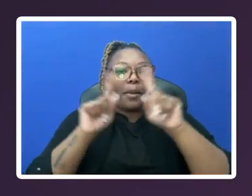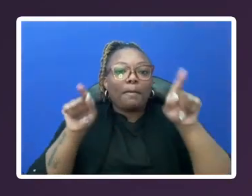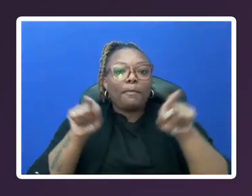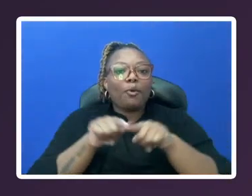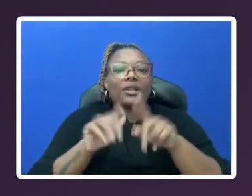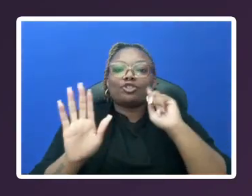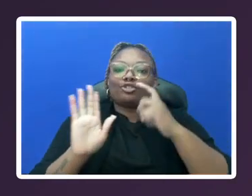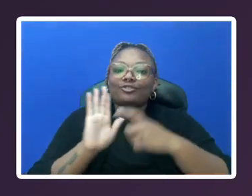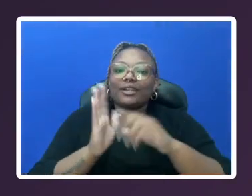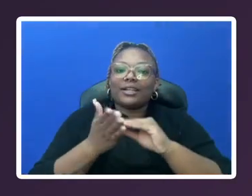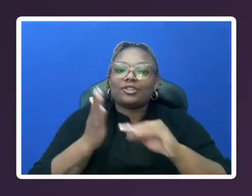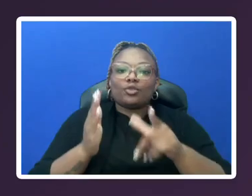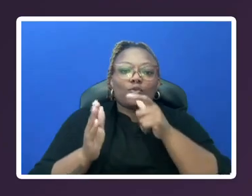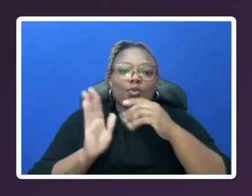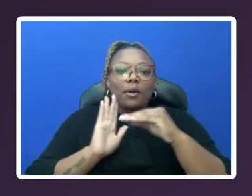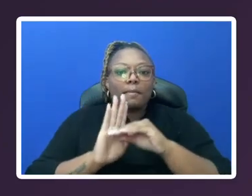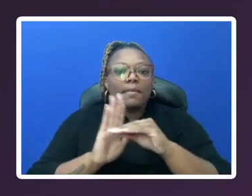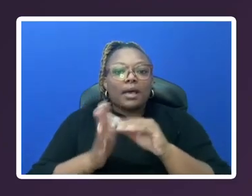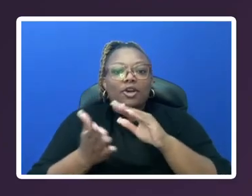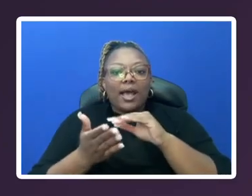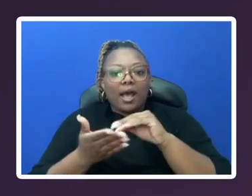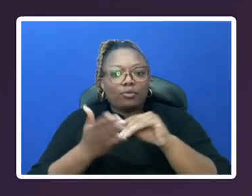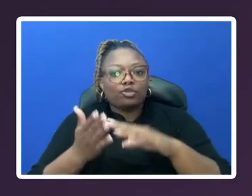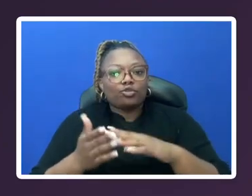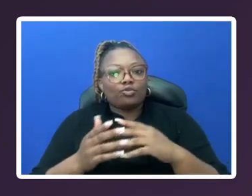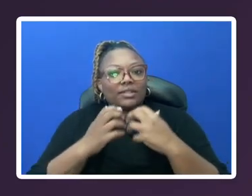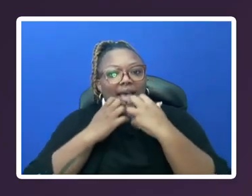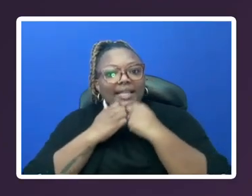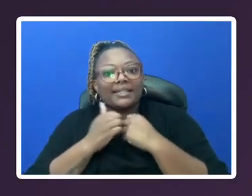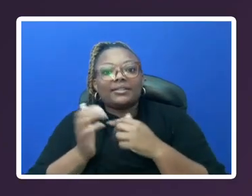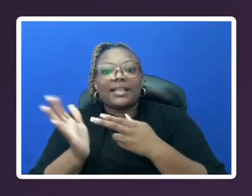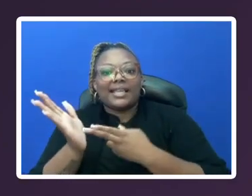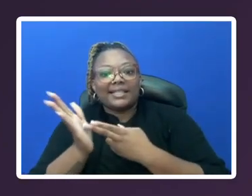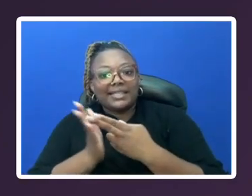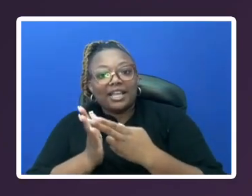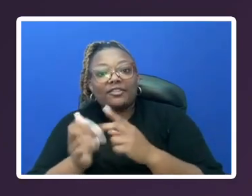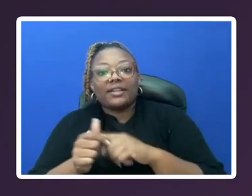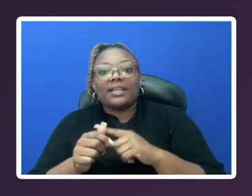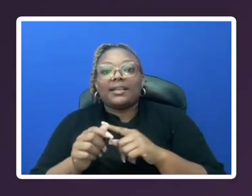model our school's ideals: integrity, discipline, enjoyment, achievement,